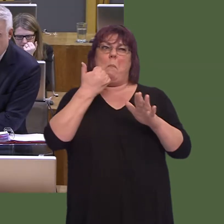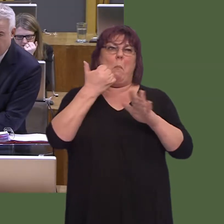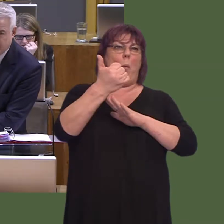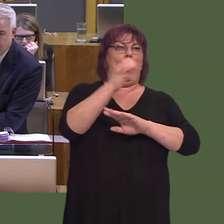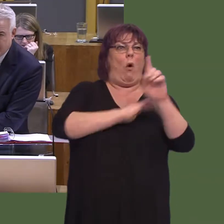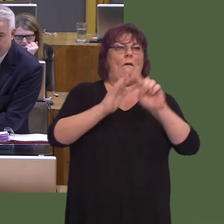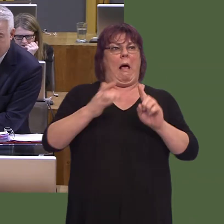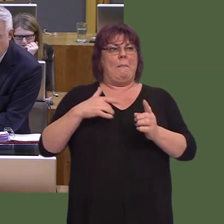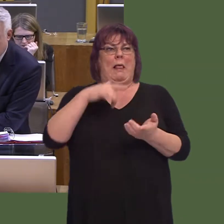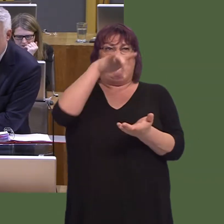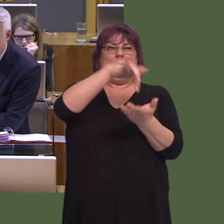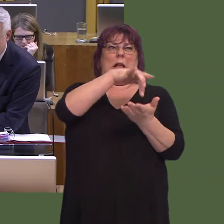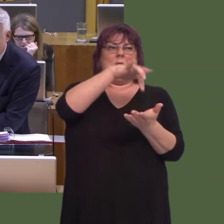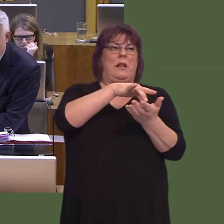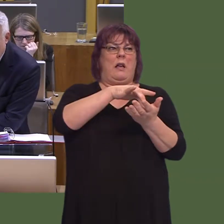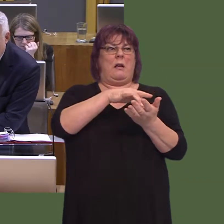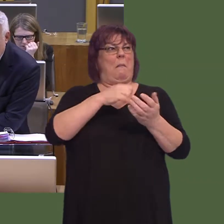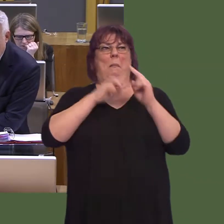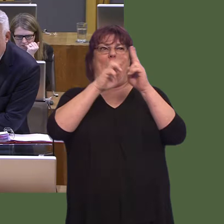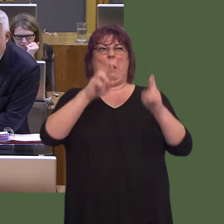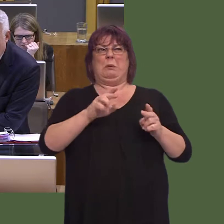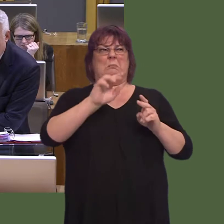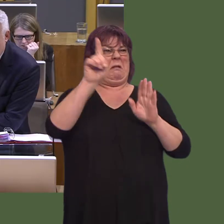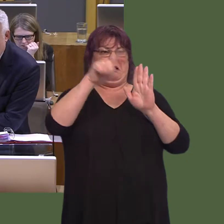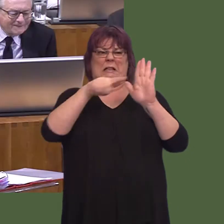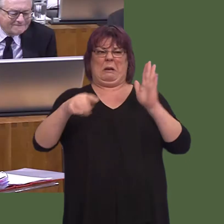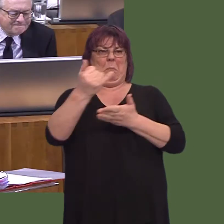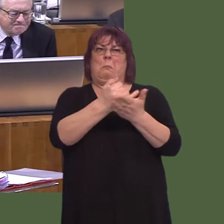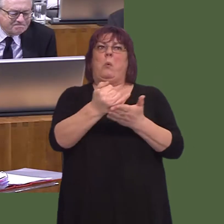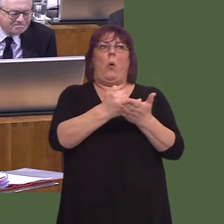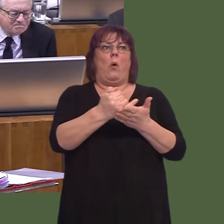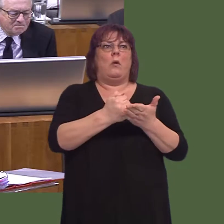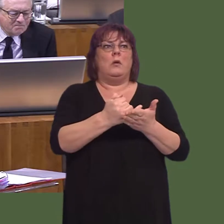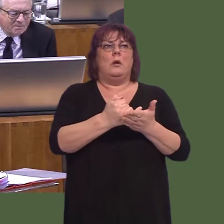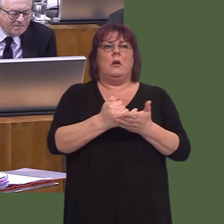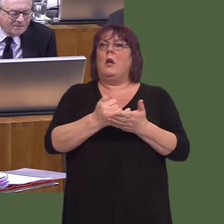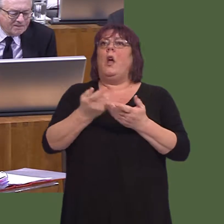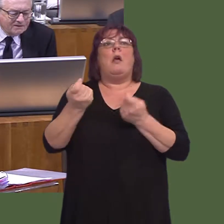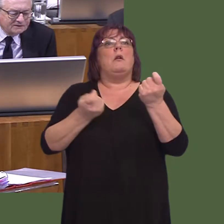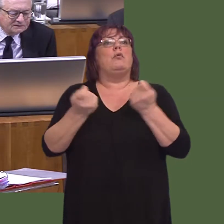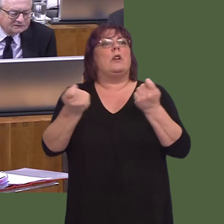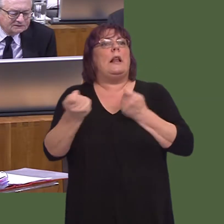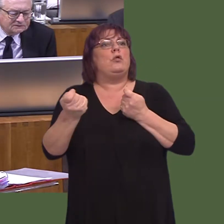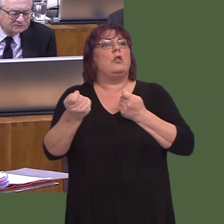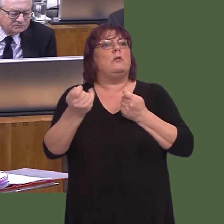I live in the middle of a town and I can't get mobile coverage in my house. So, we know that there is a challenge for the industryóthis is not devolved of courseóto